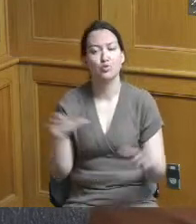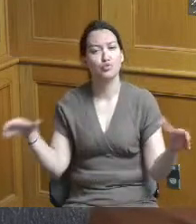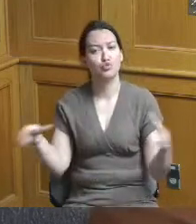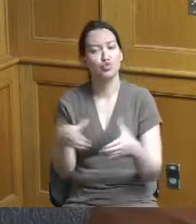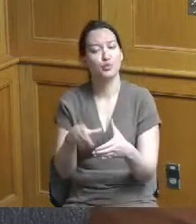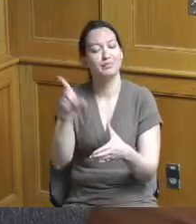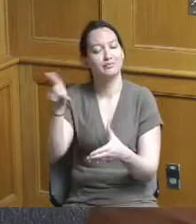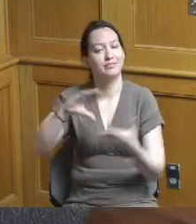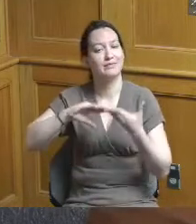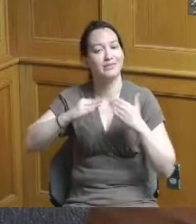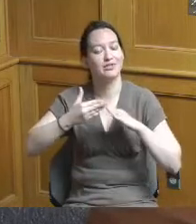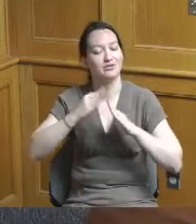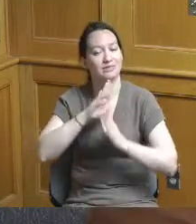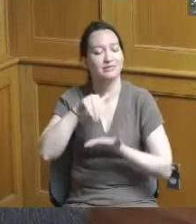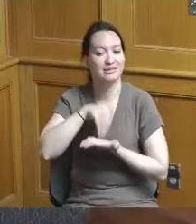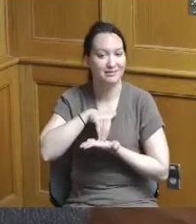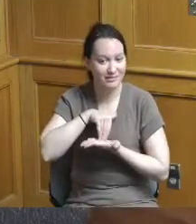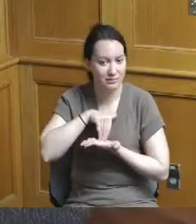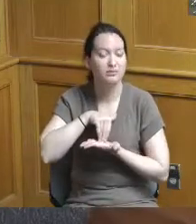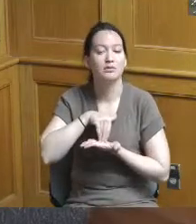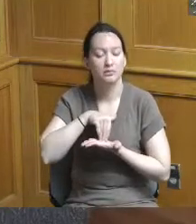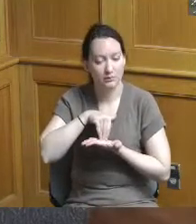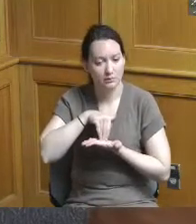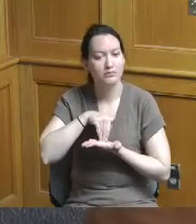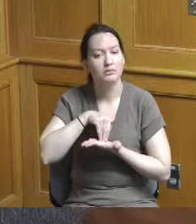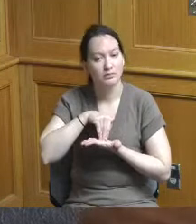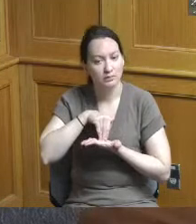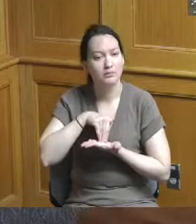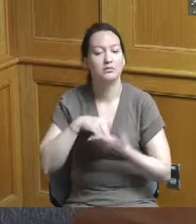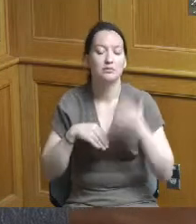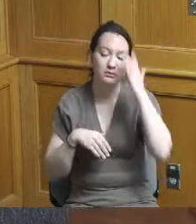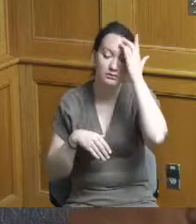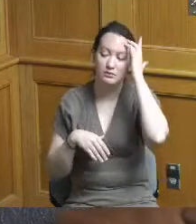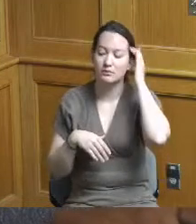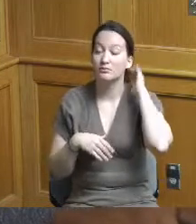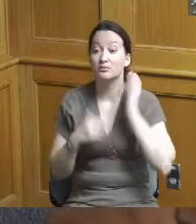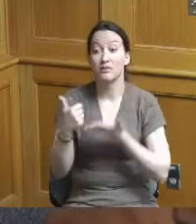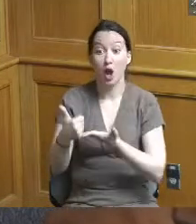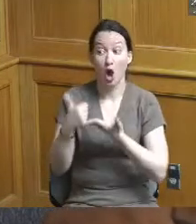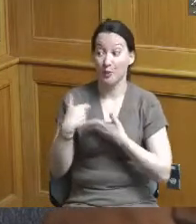the convention center and we have some things that other people had helped us get conventions